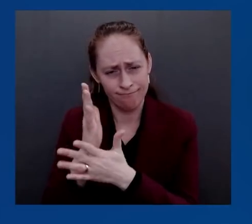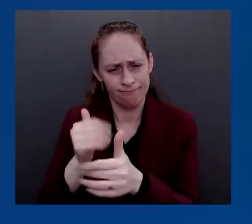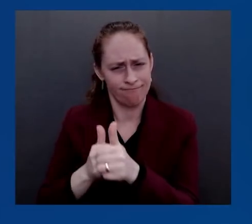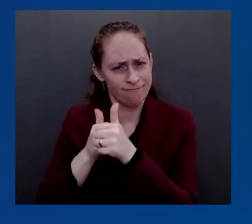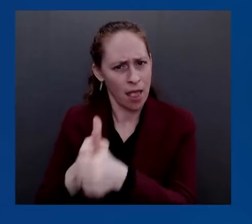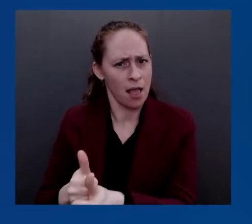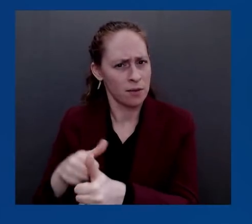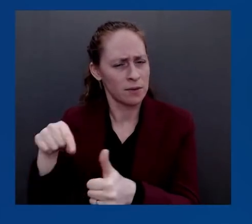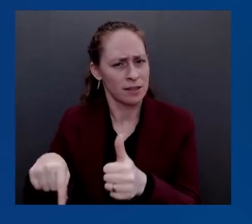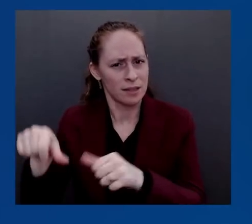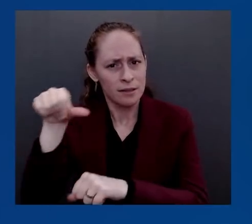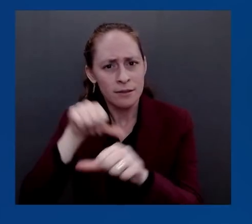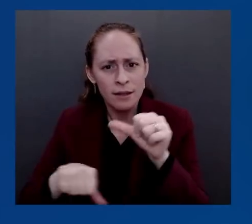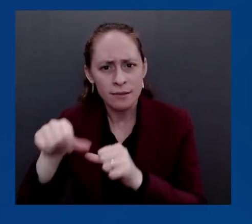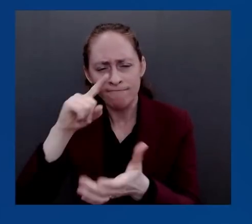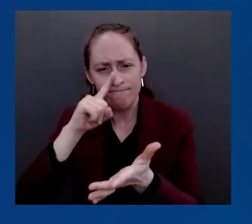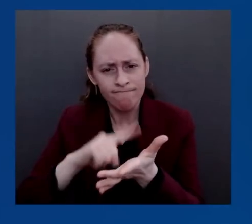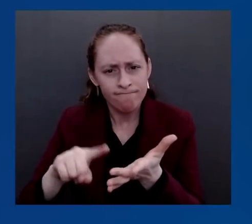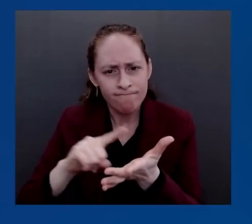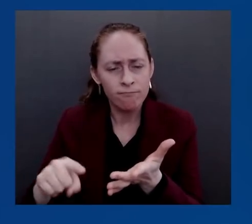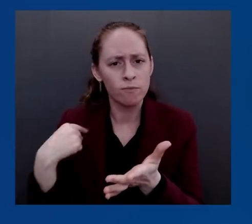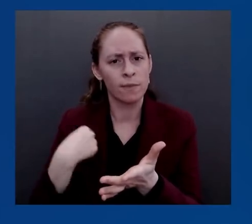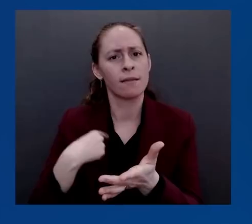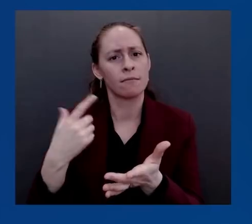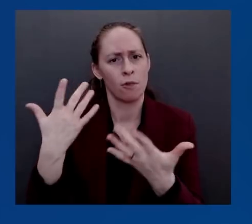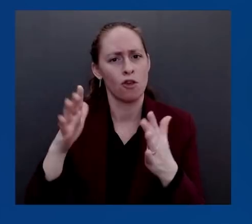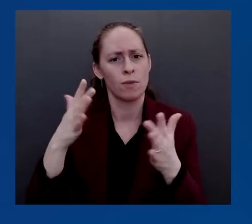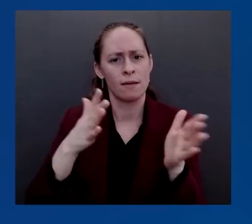across the coming weeks. Next question, please.